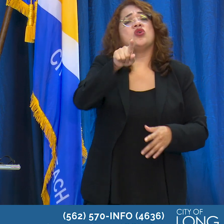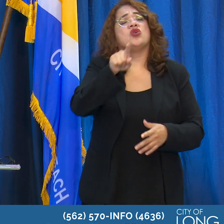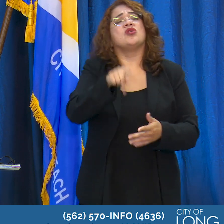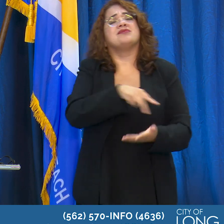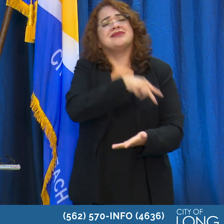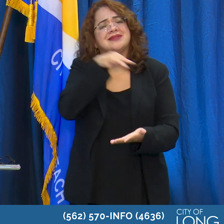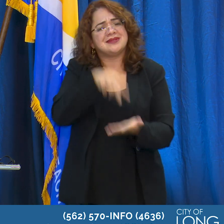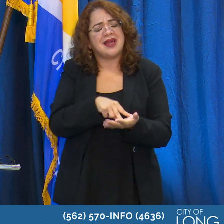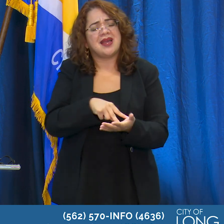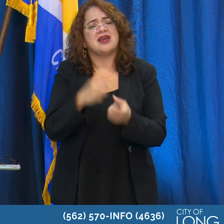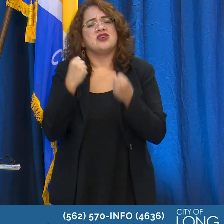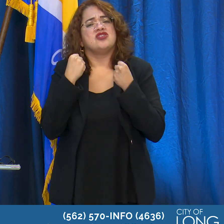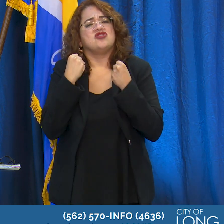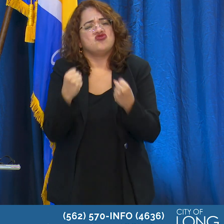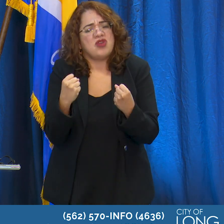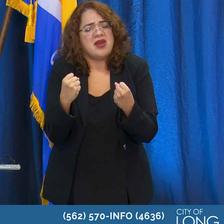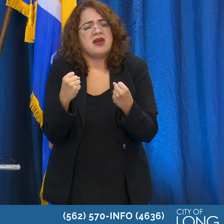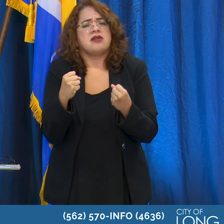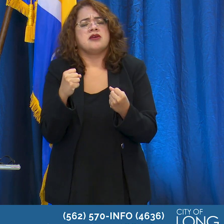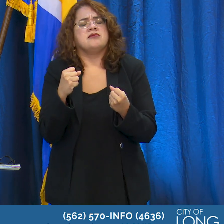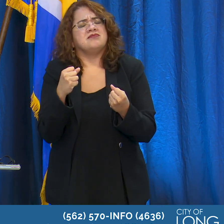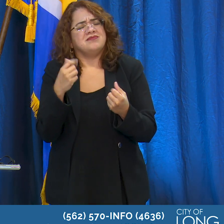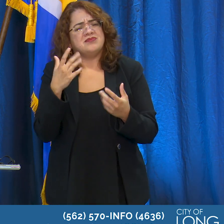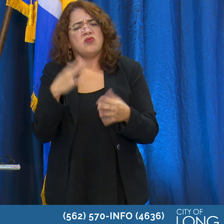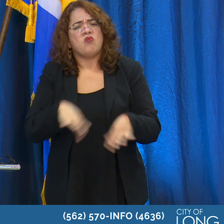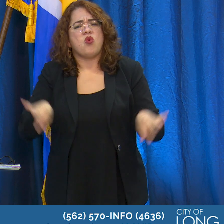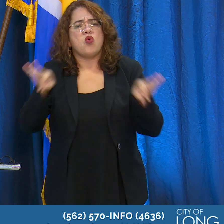tragedy from occurring. While we've been restricted, there are